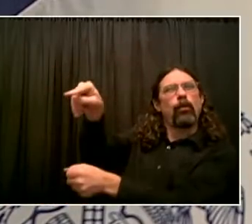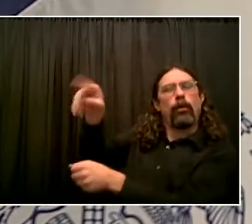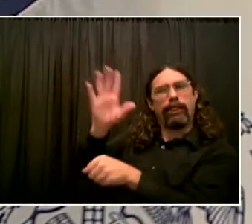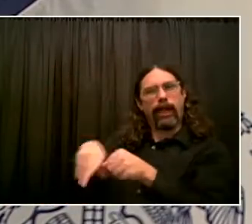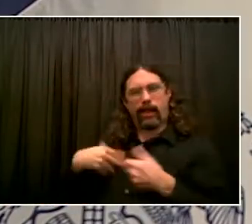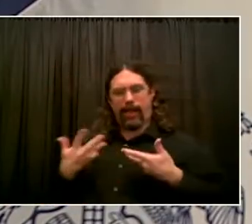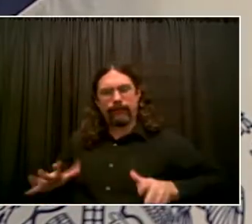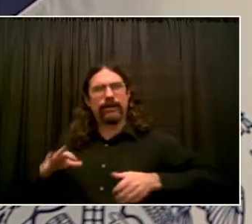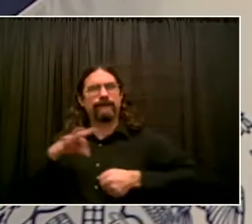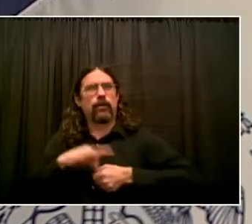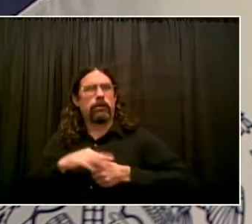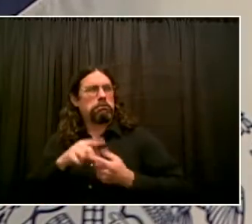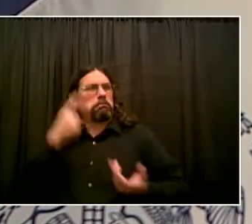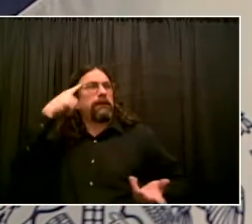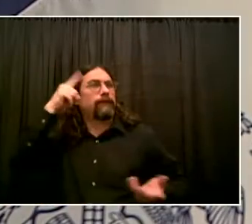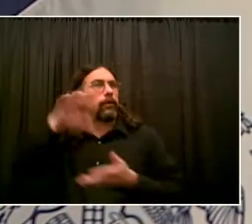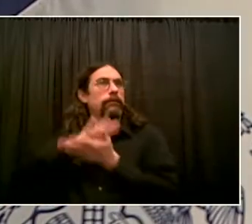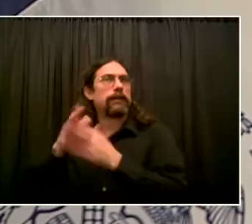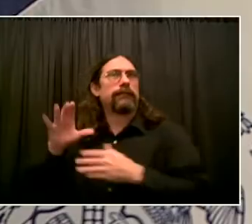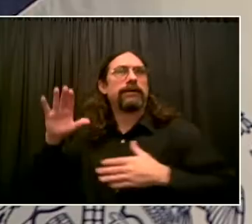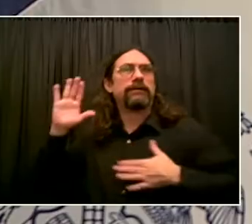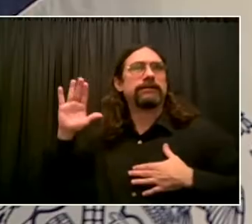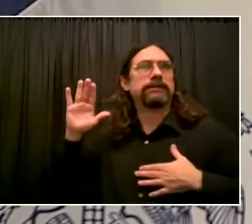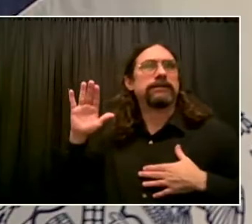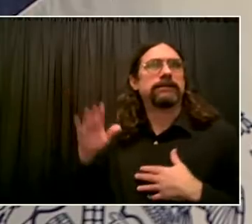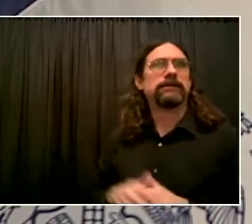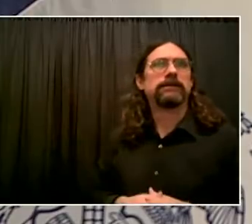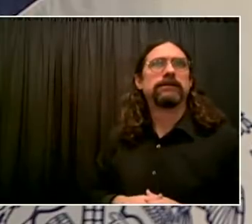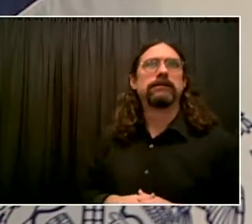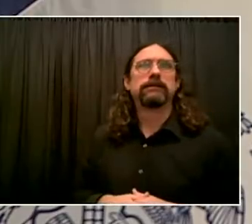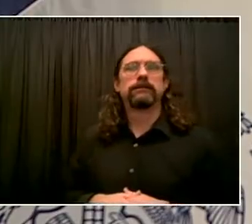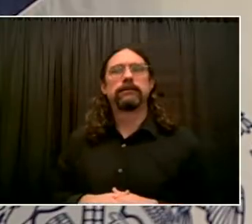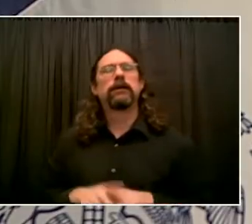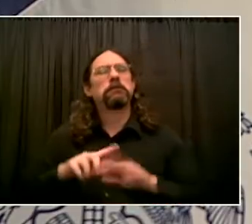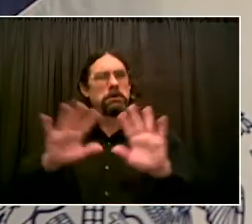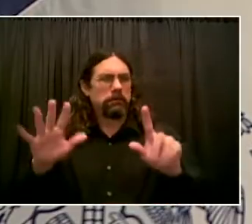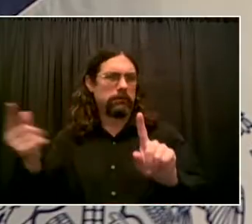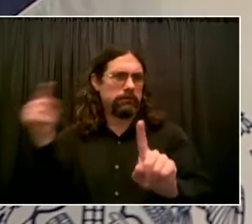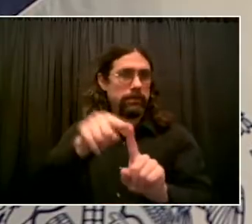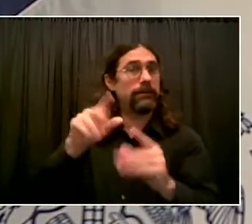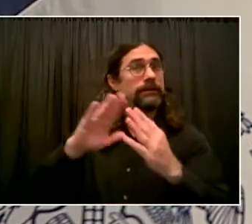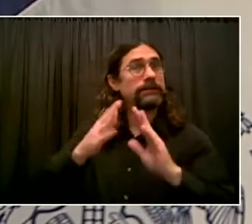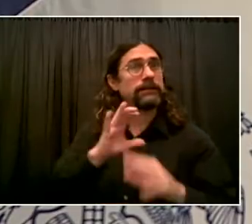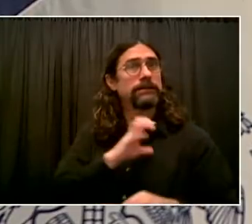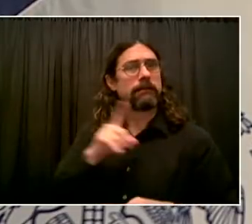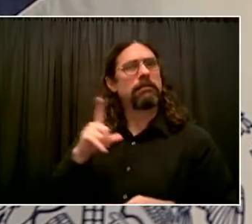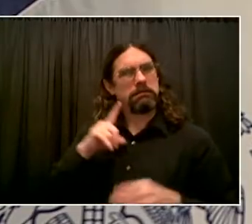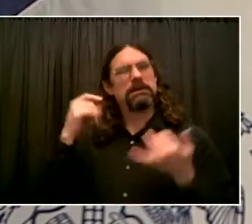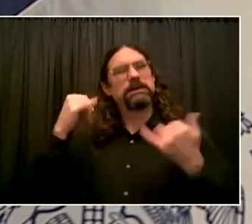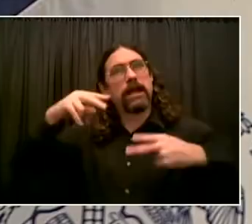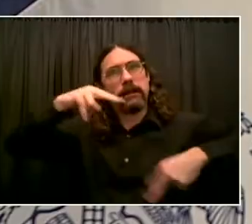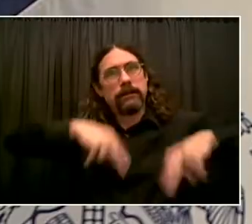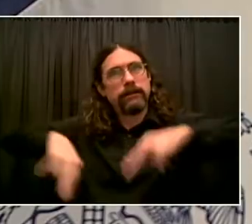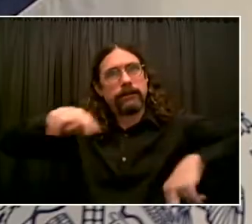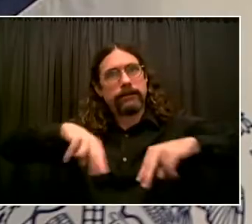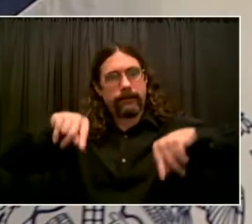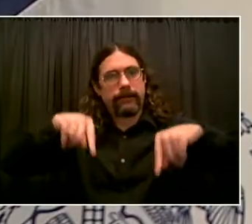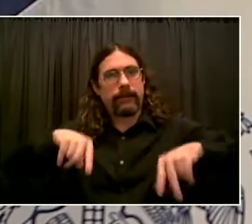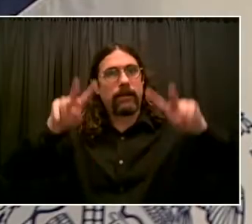DECIDED TO DO. IT IS A DEMOCRACY. IT S INOT SOMETHING I WOULD BE INTENDED TO VETO